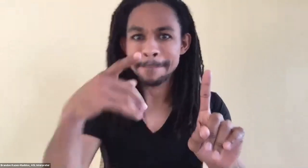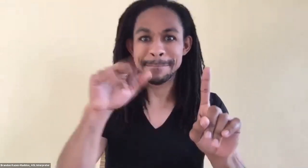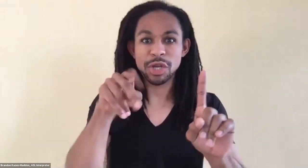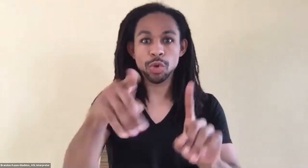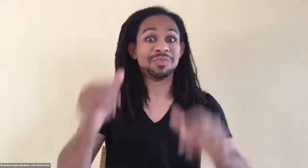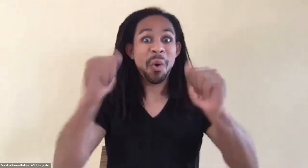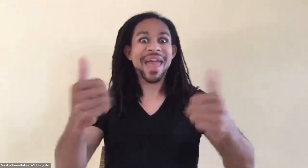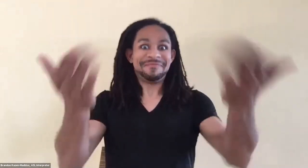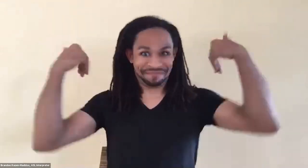Bingo, okay!